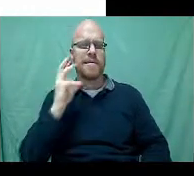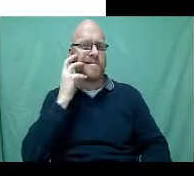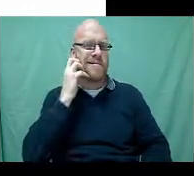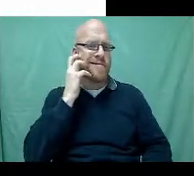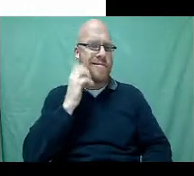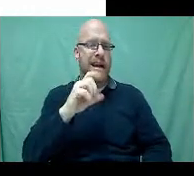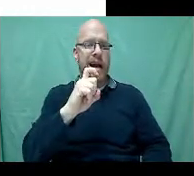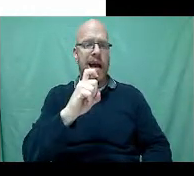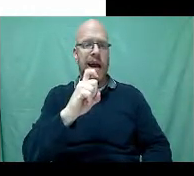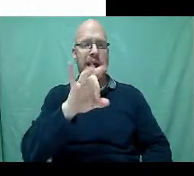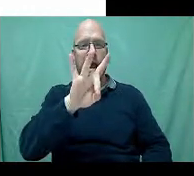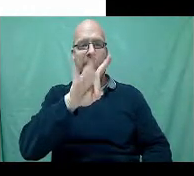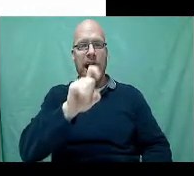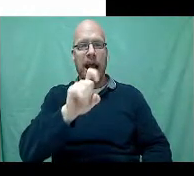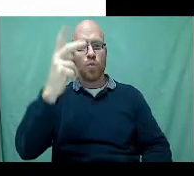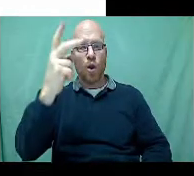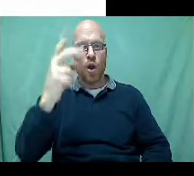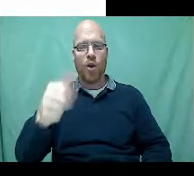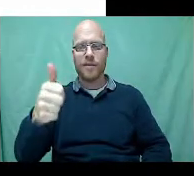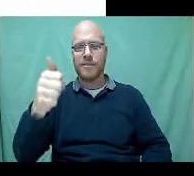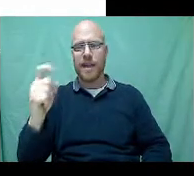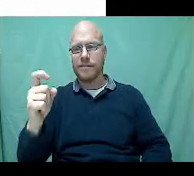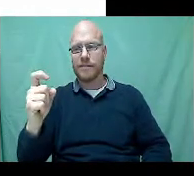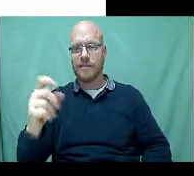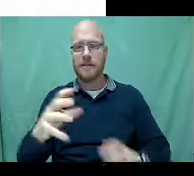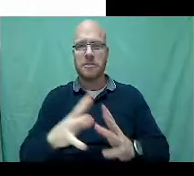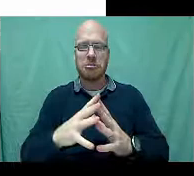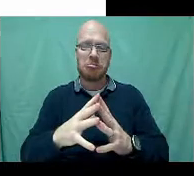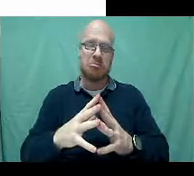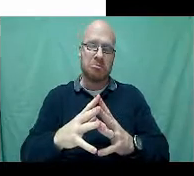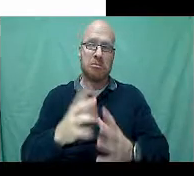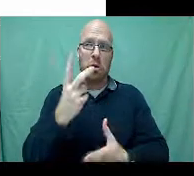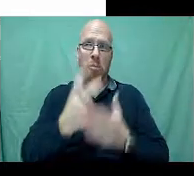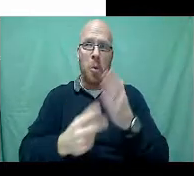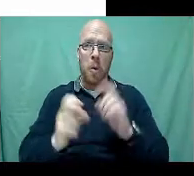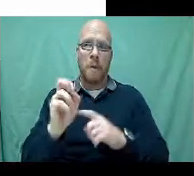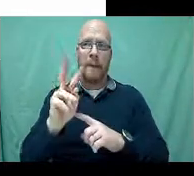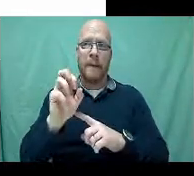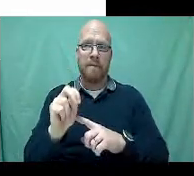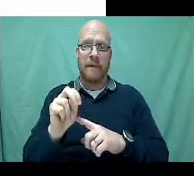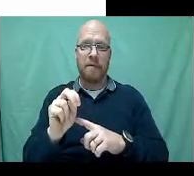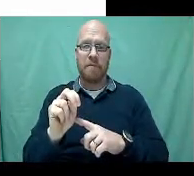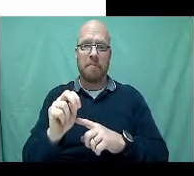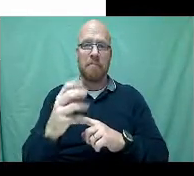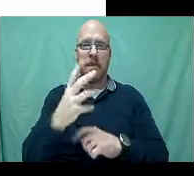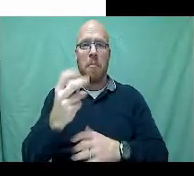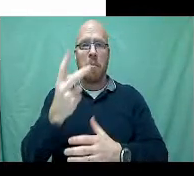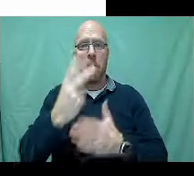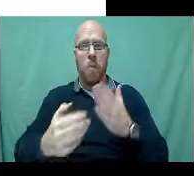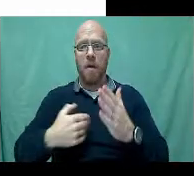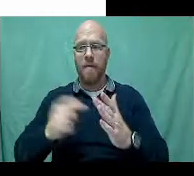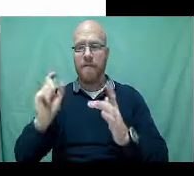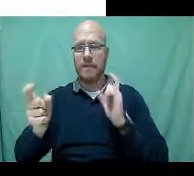8xsquared plus 10x? They're both even, they both have x. Okay,